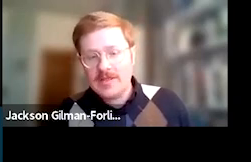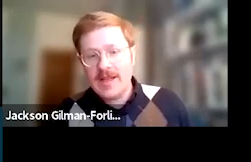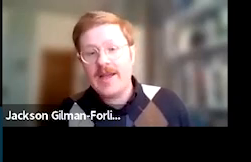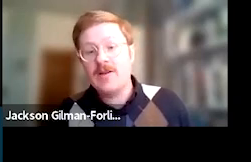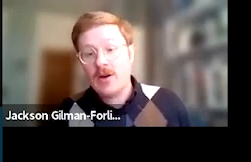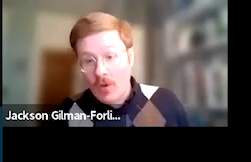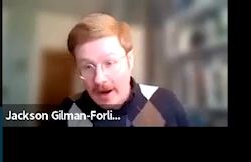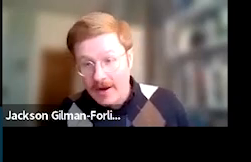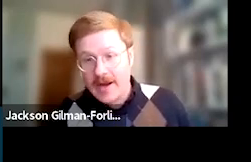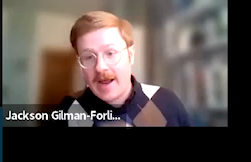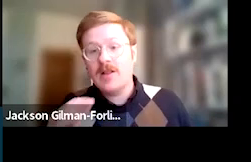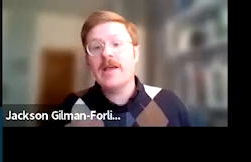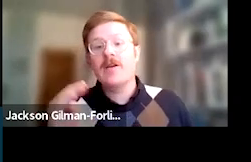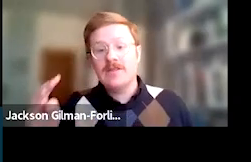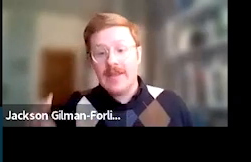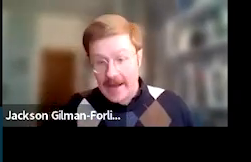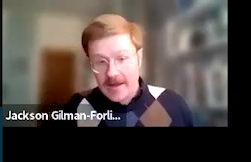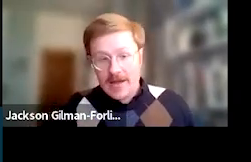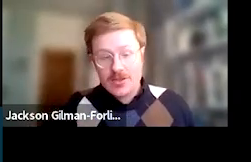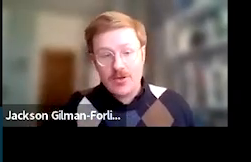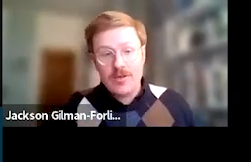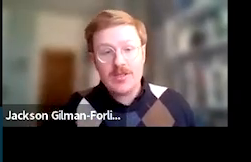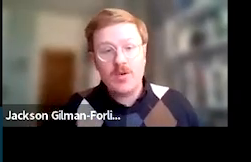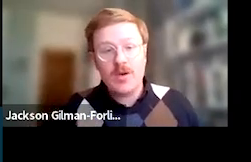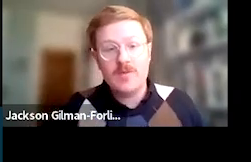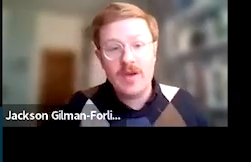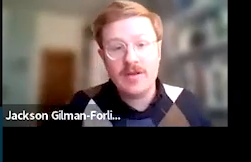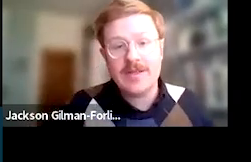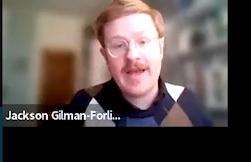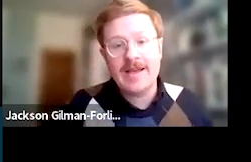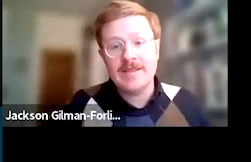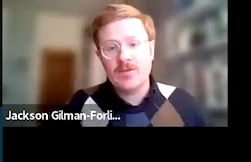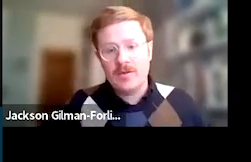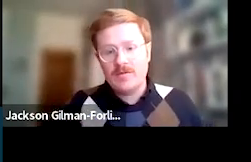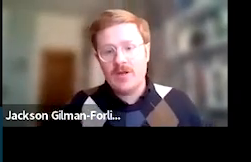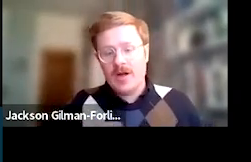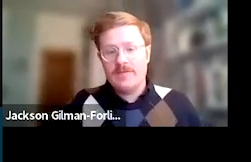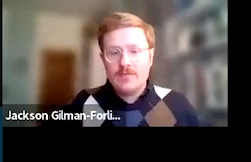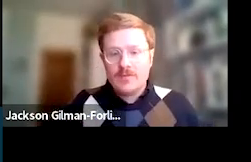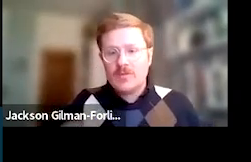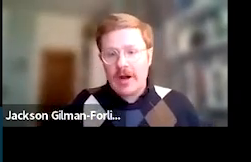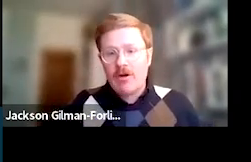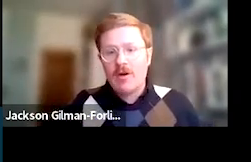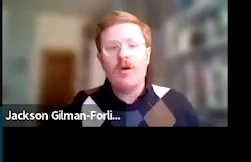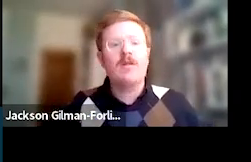the city had acquired it at a later date. This was built as a sort of charitable